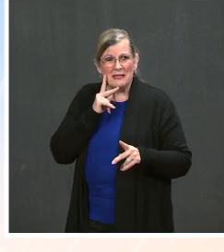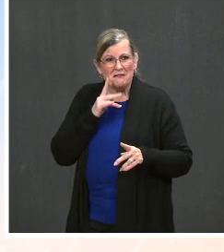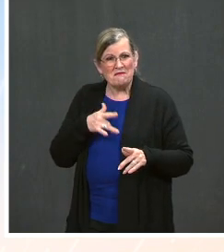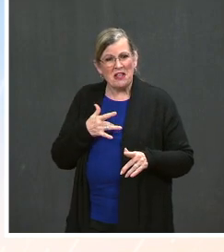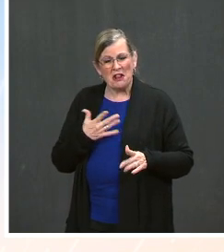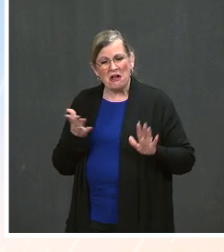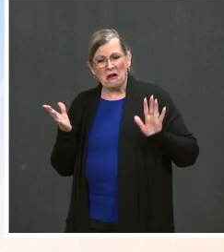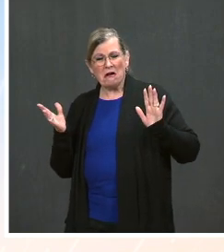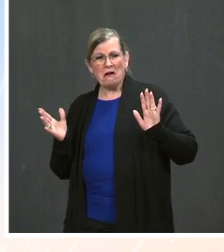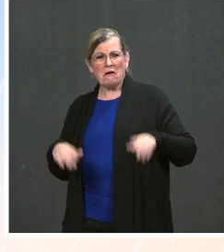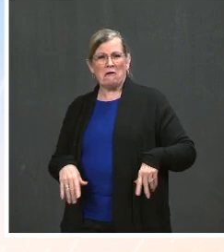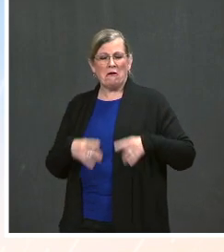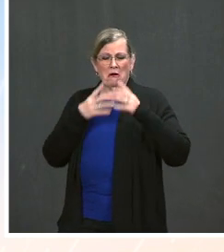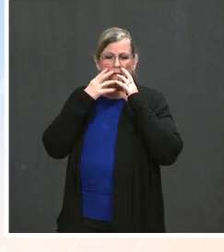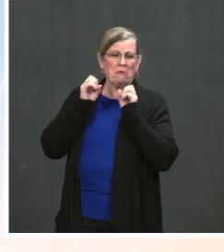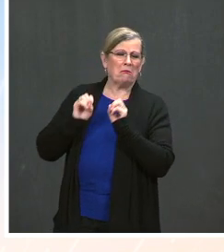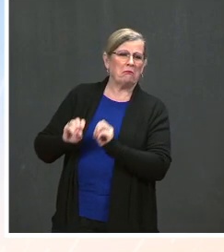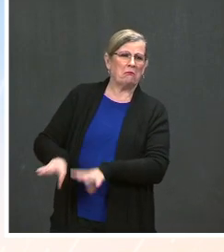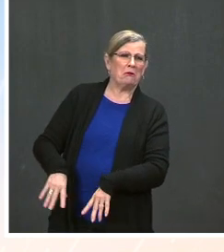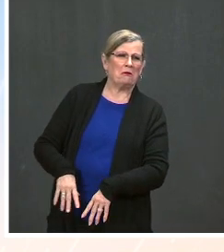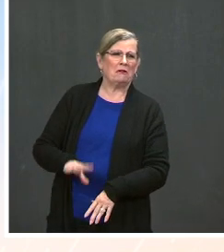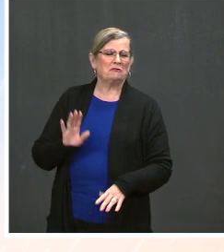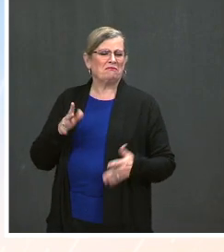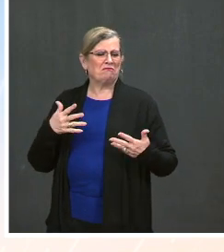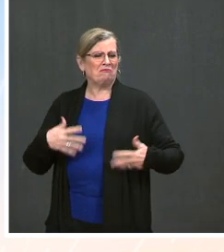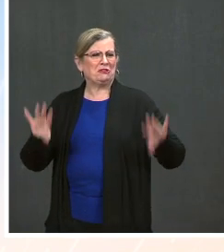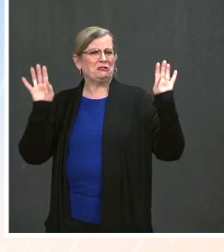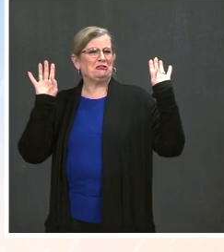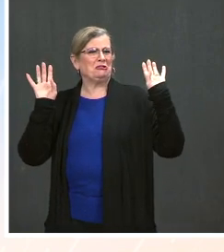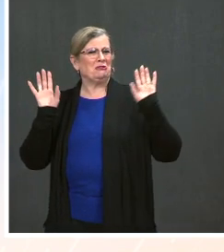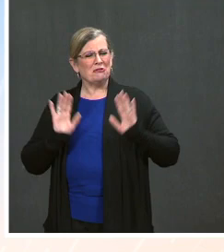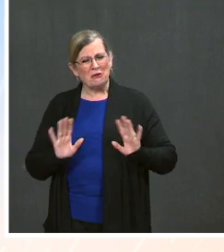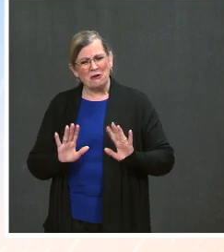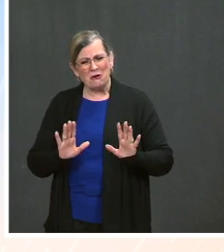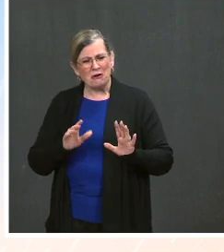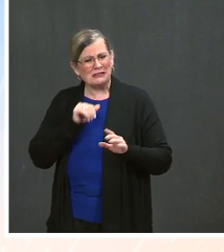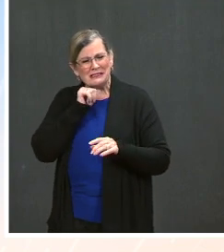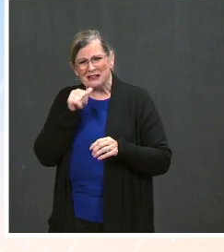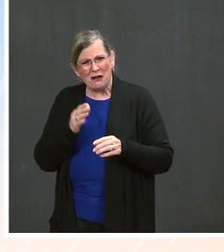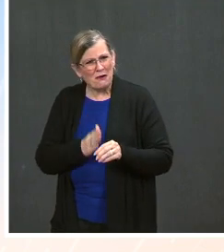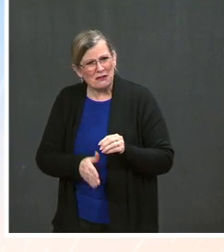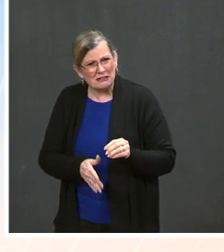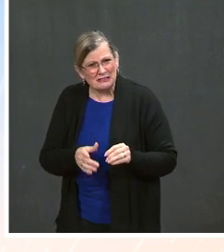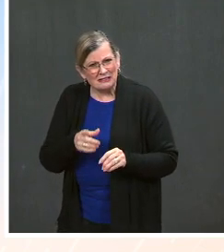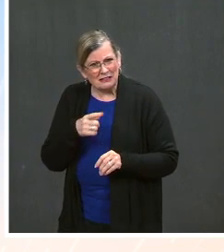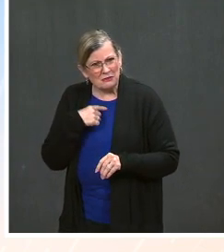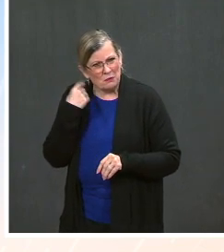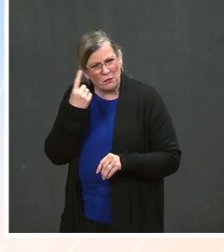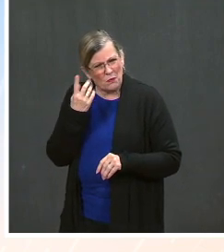So I'm wondering: Why does the President think -- or are you or the White House or the COVID team -- why do you think this message isn't breaking through